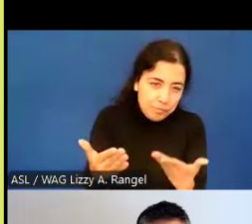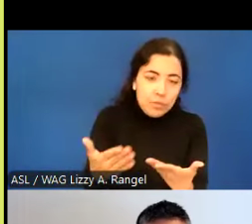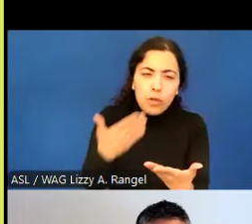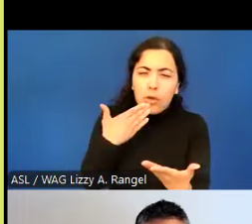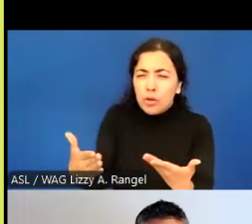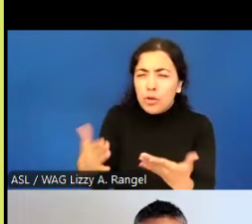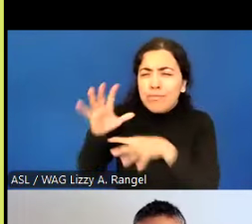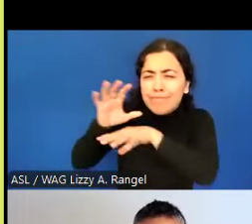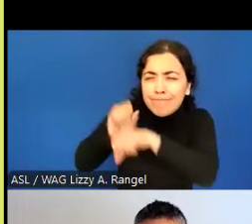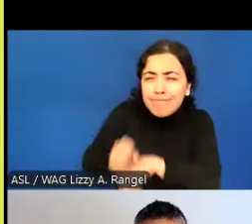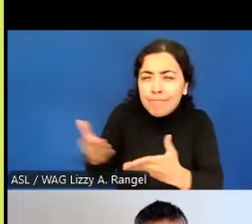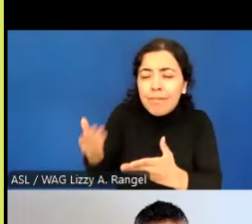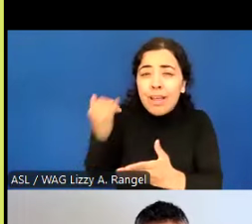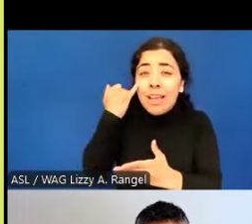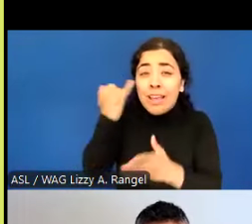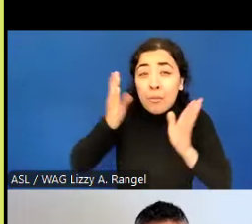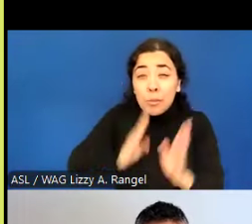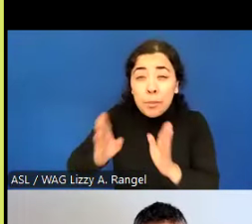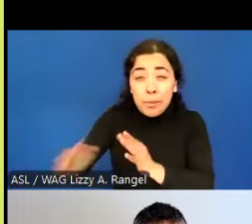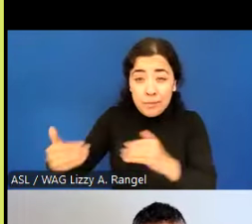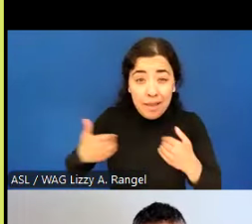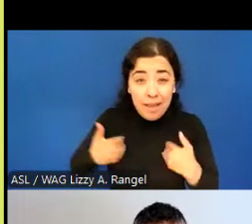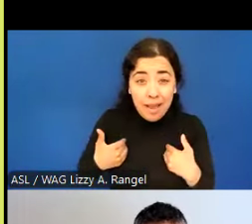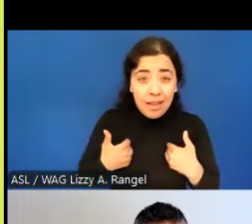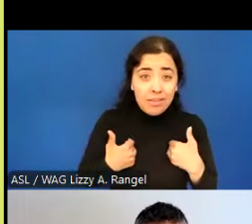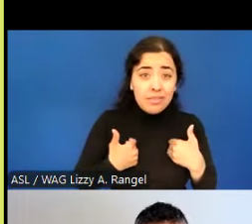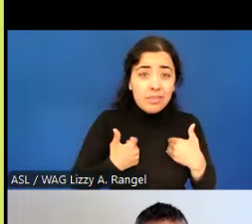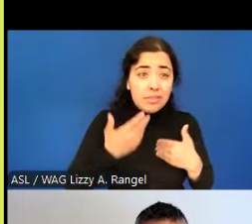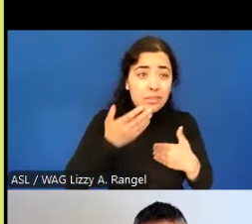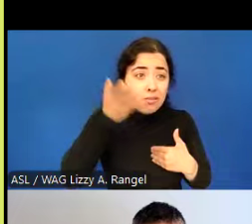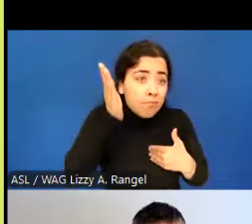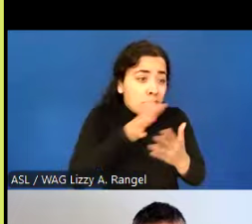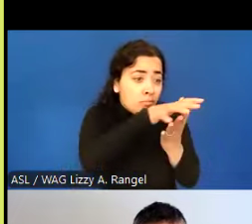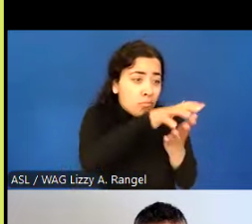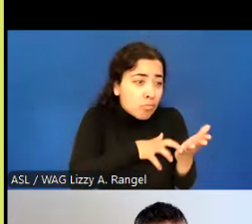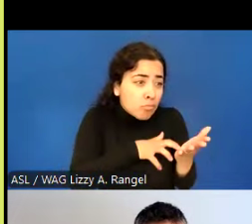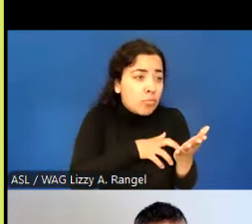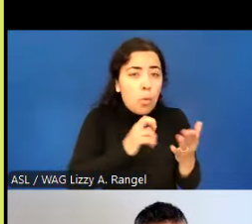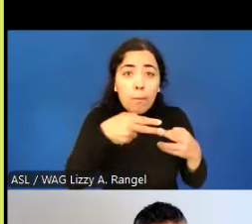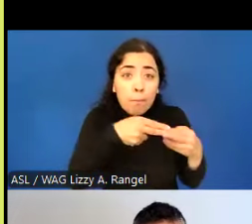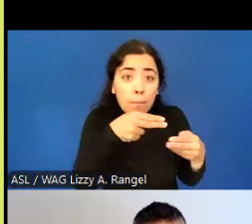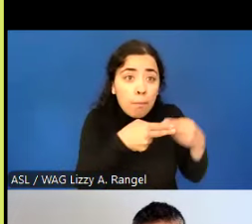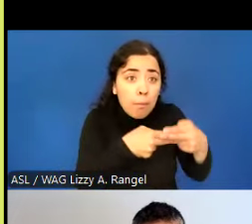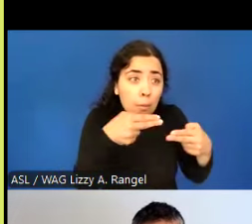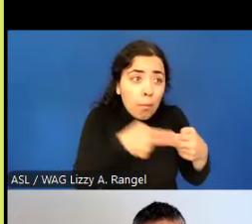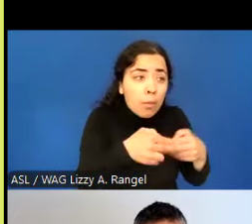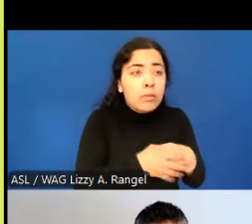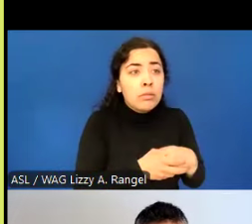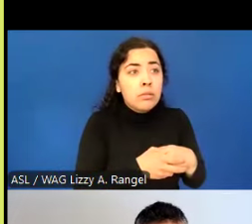any helpful preparation material ahead of time such as scripts or run of show